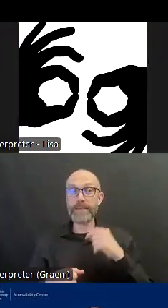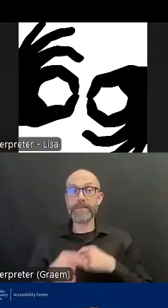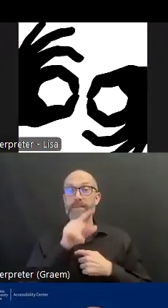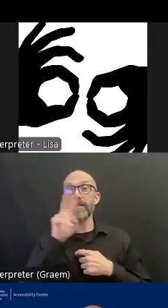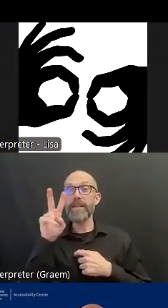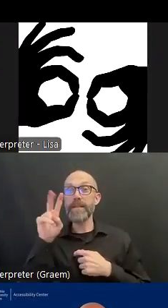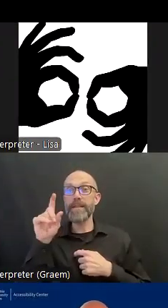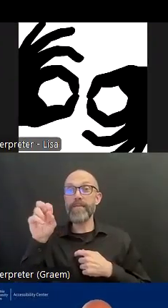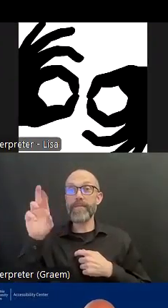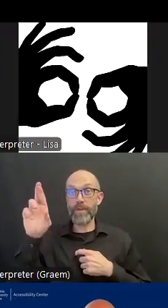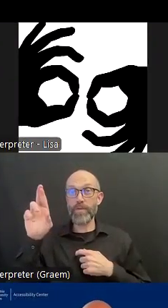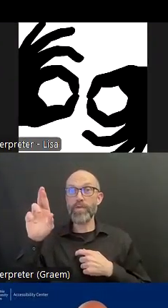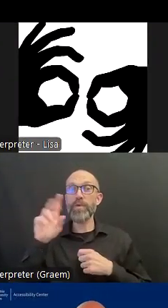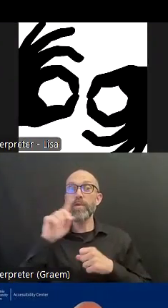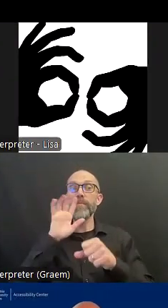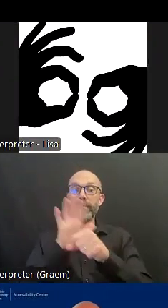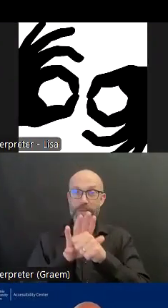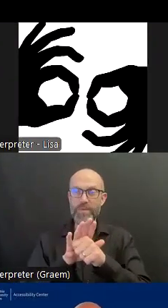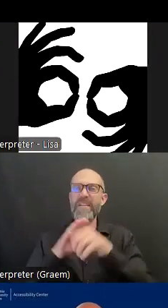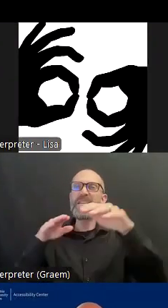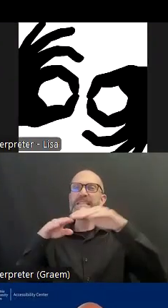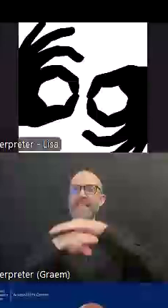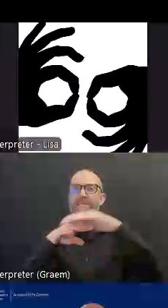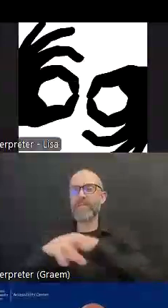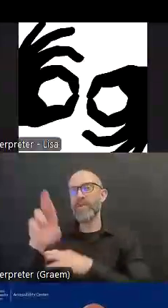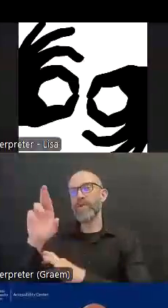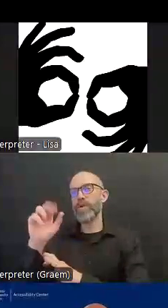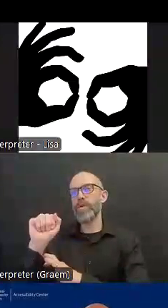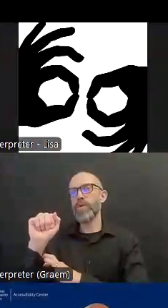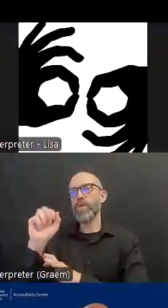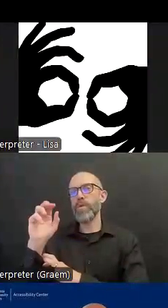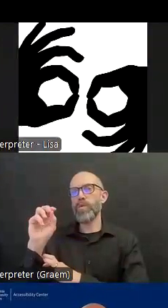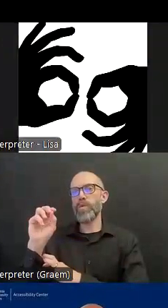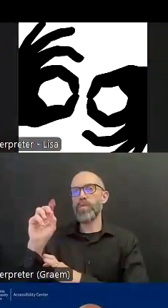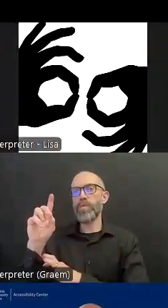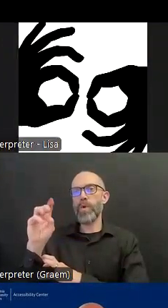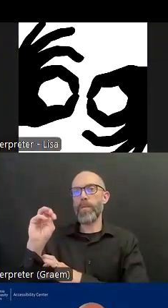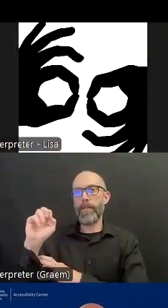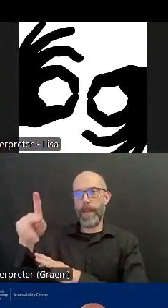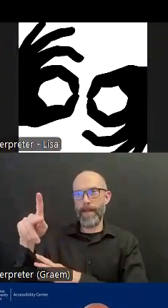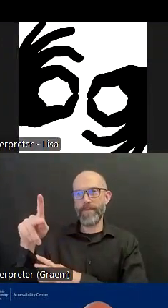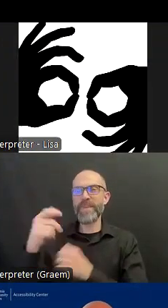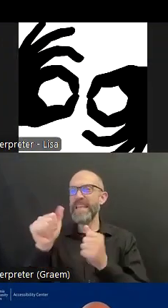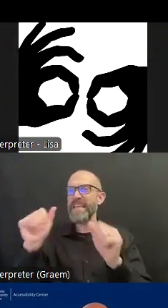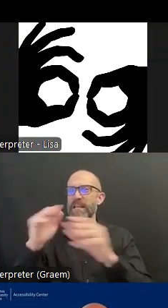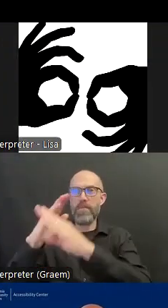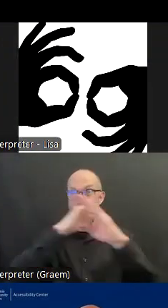as an accessibility roadmap in which the vendor agrees to fix the barriers in the defined period of time.